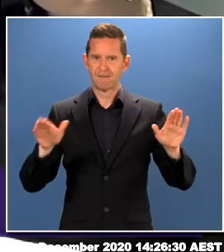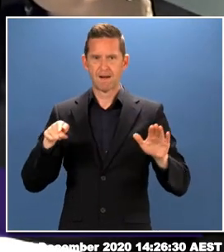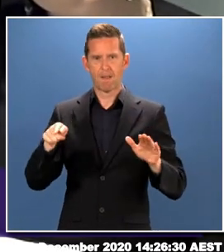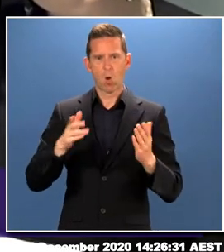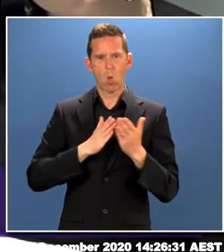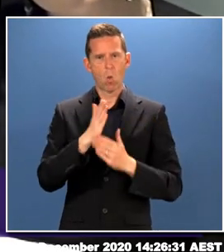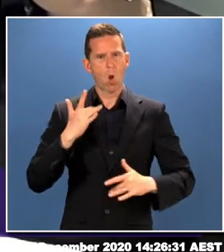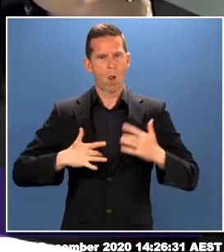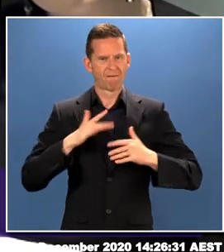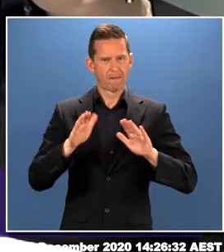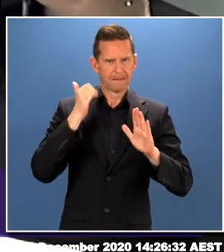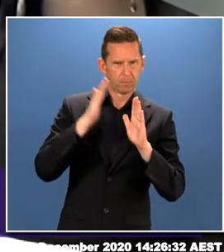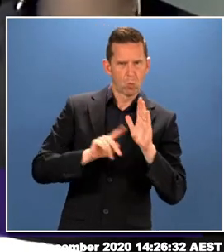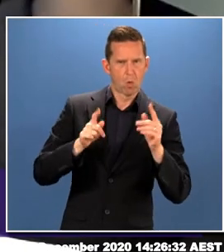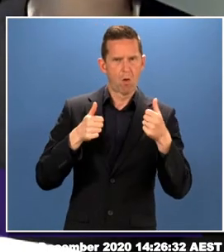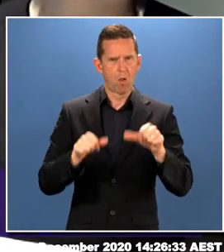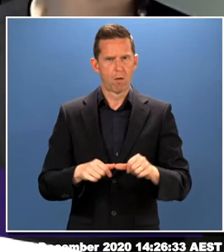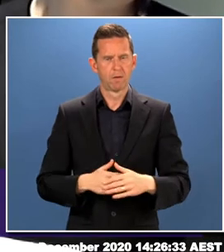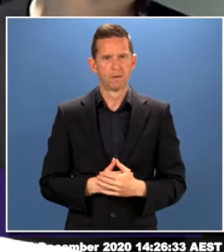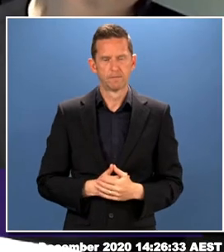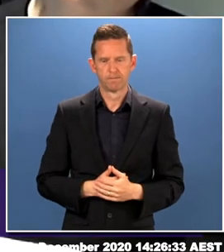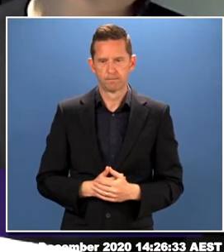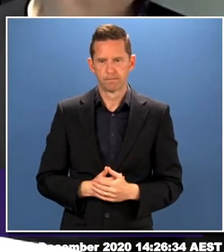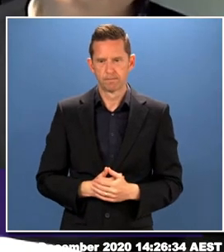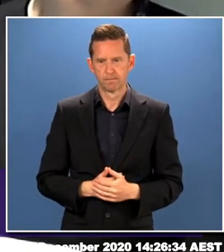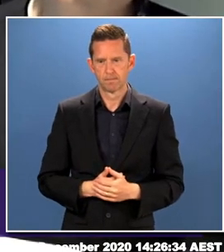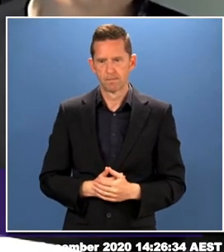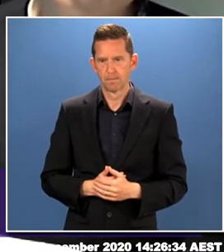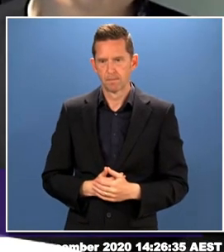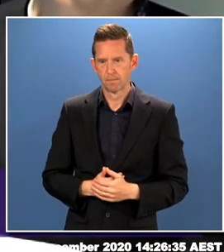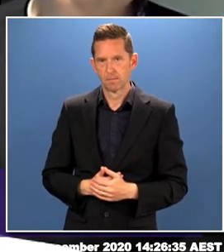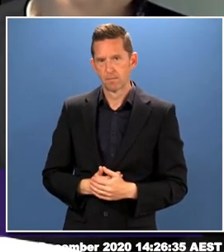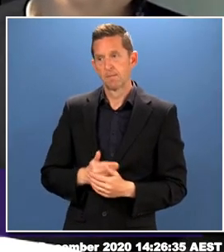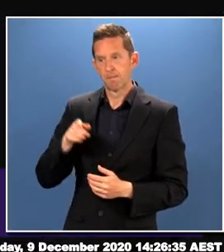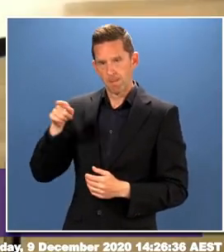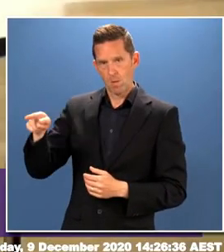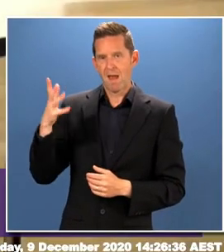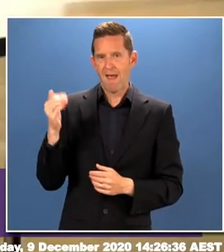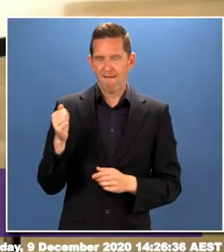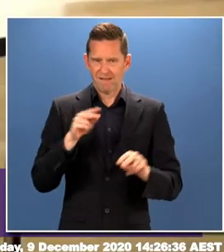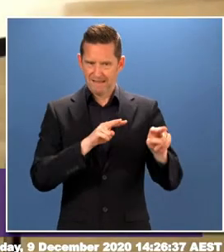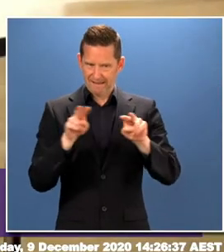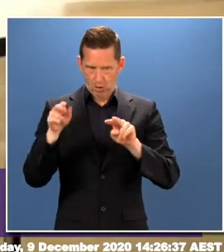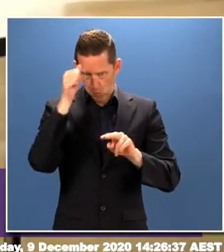And I'm interested, you saw a need, you applied for the grant and you did that and that was organizational-driven.